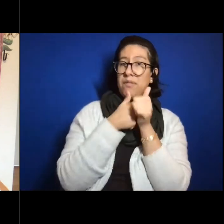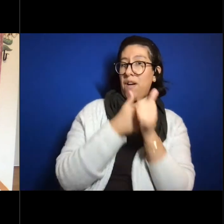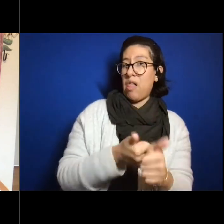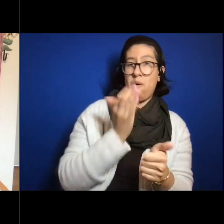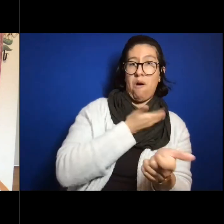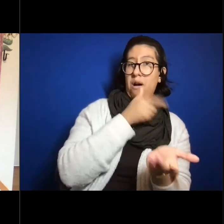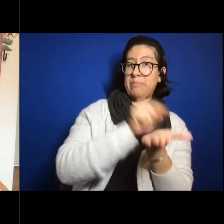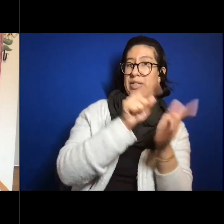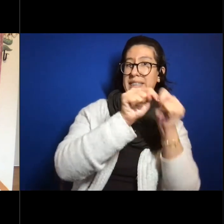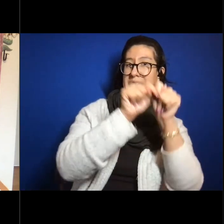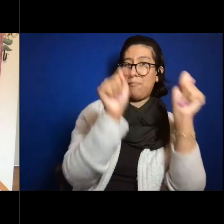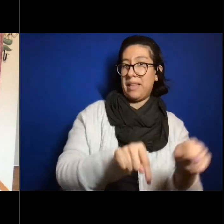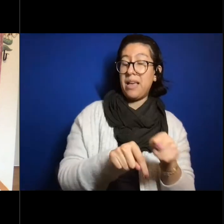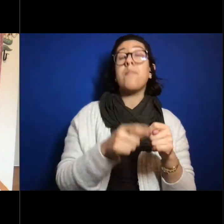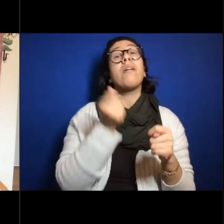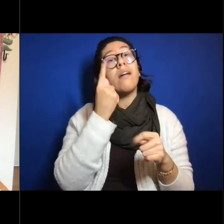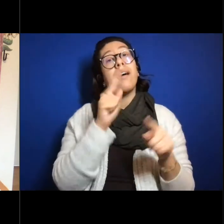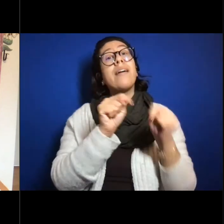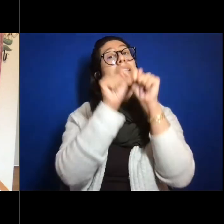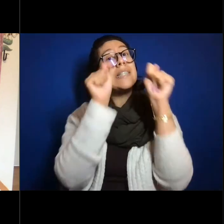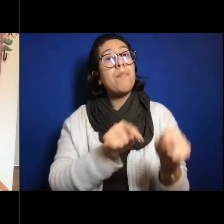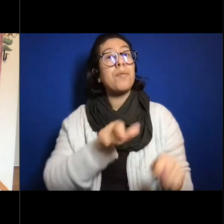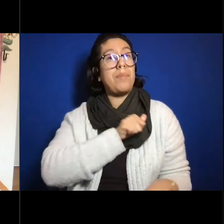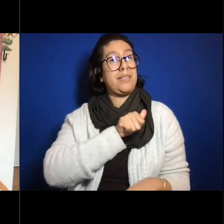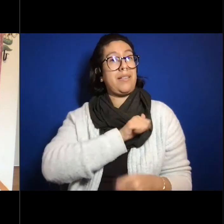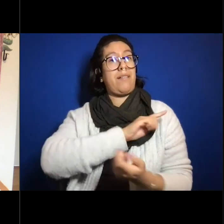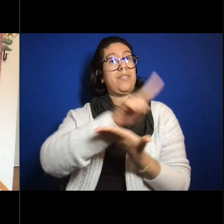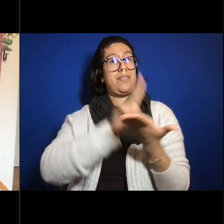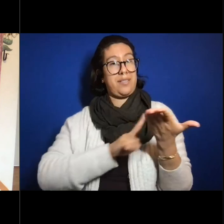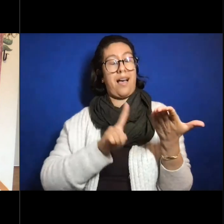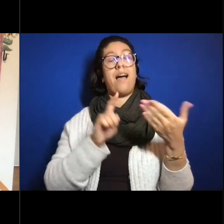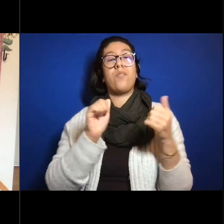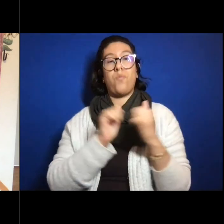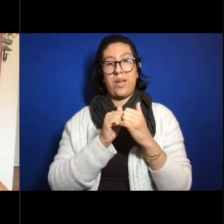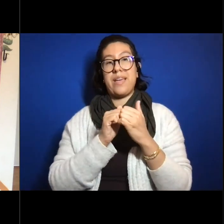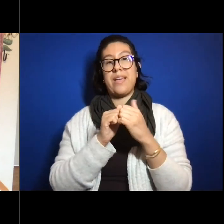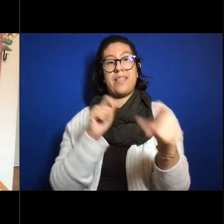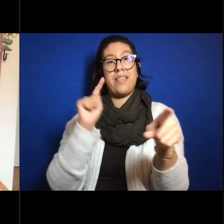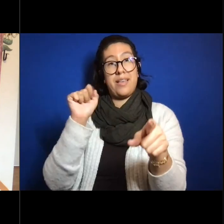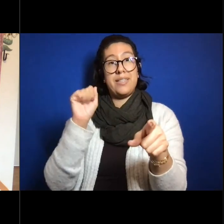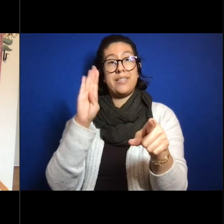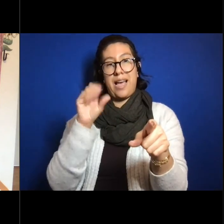but the printout I did design it with little tabs. Let me see how you can see this.